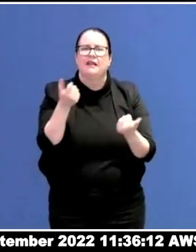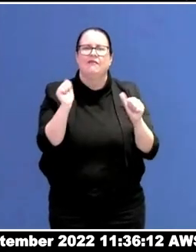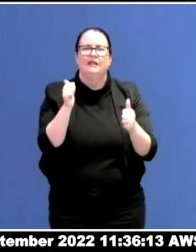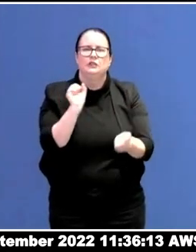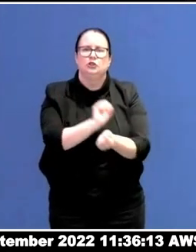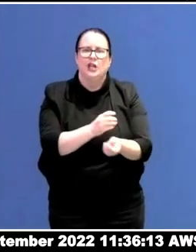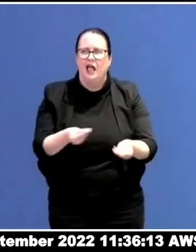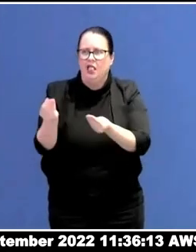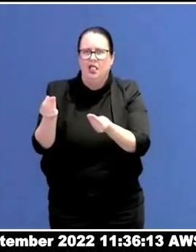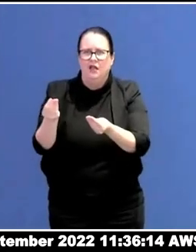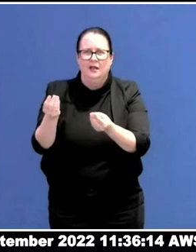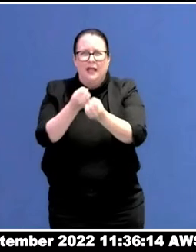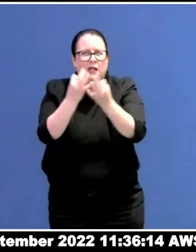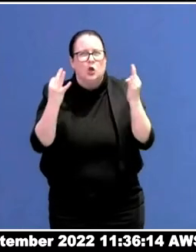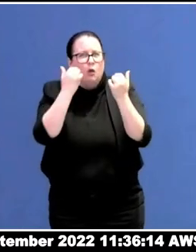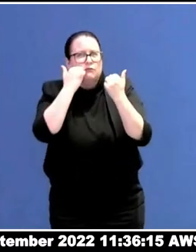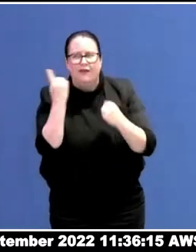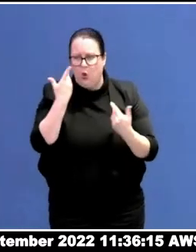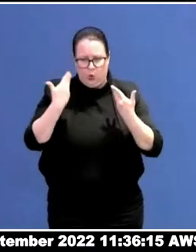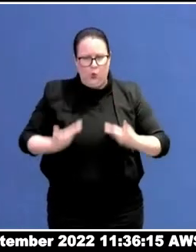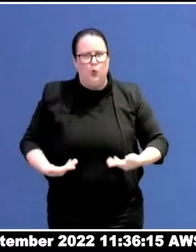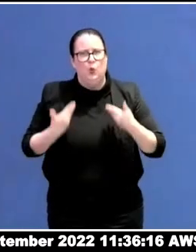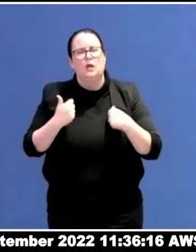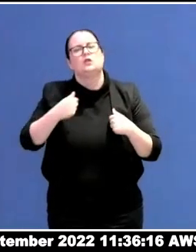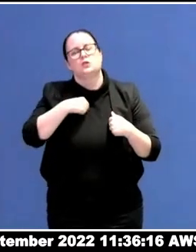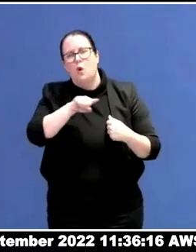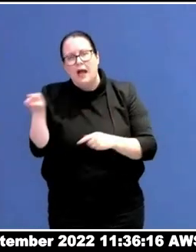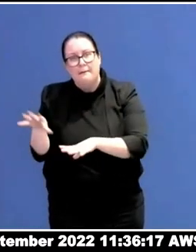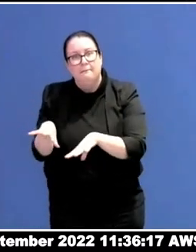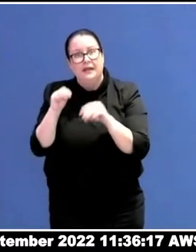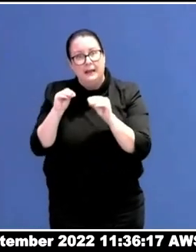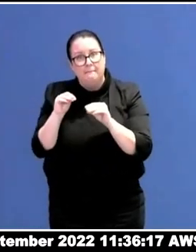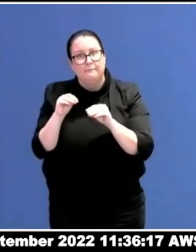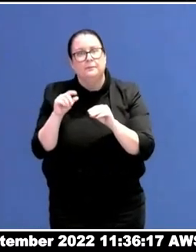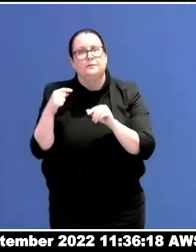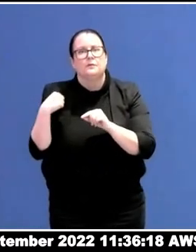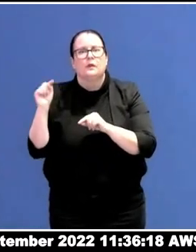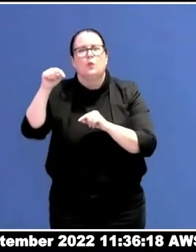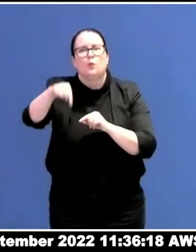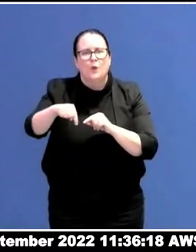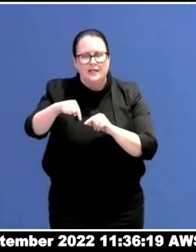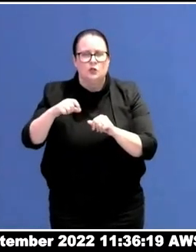So, it was very limited. So, I picked him up from the prison system, and I had taken him into Ngalla Maya Aboriginal Corporation.